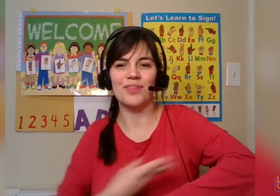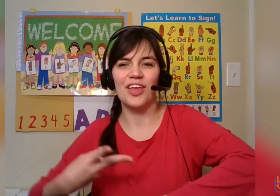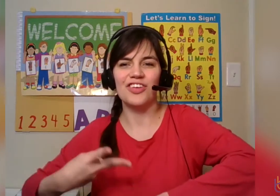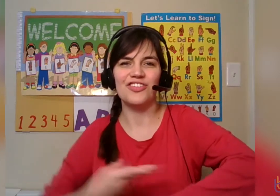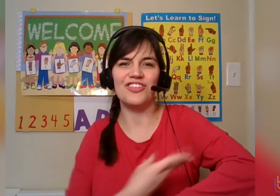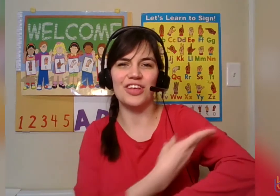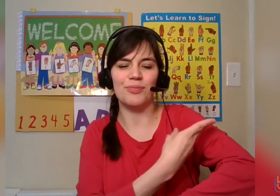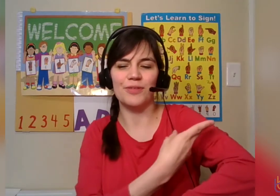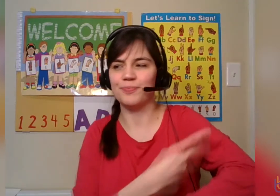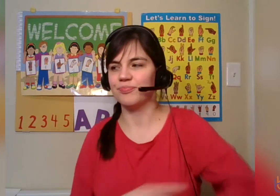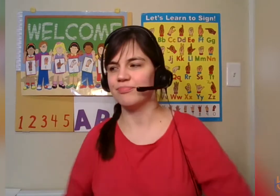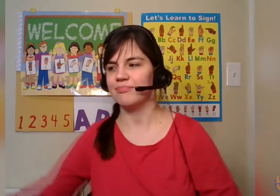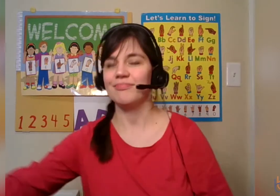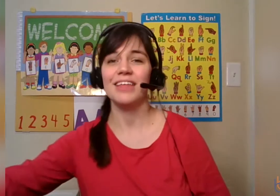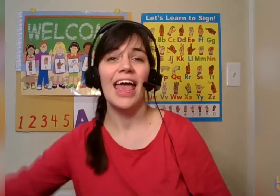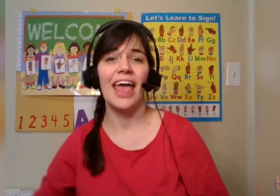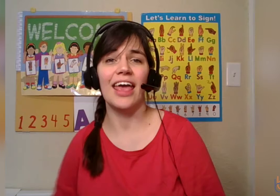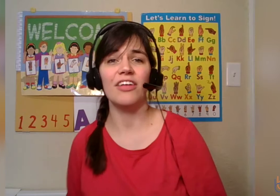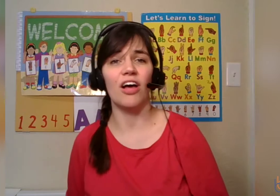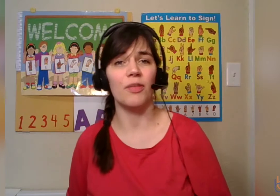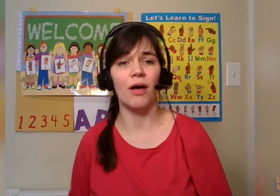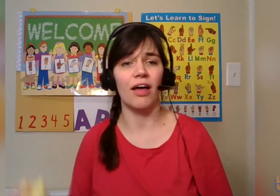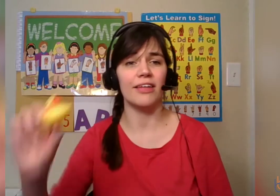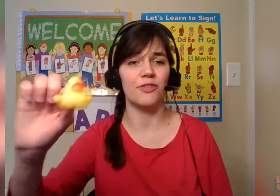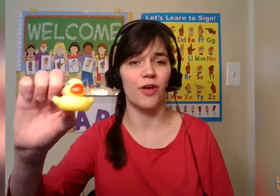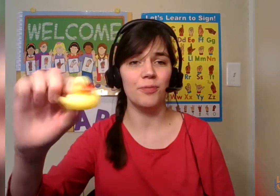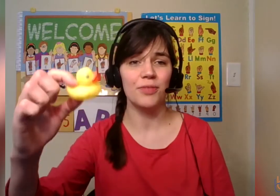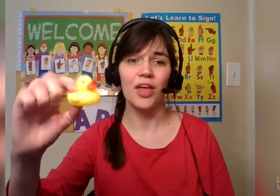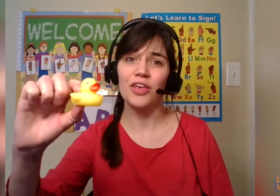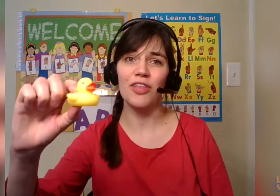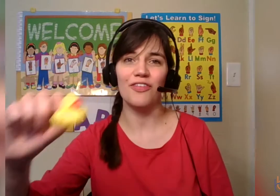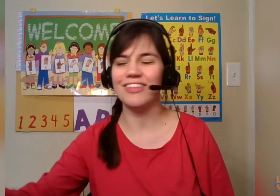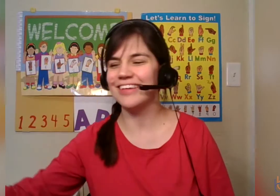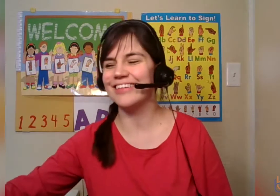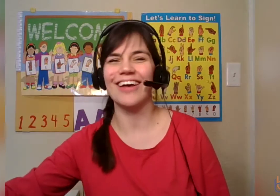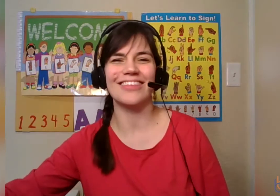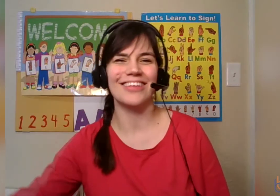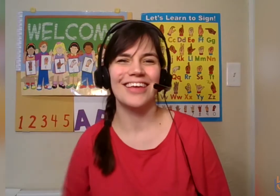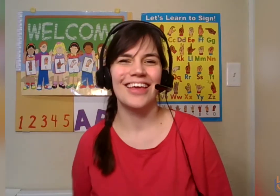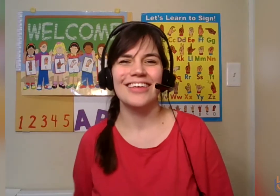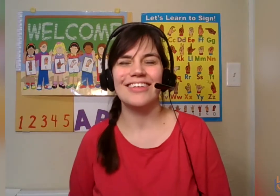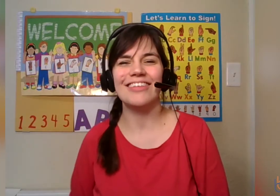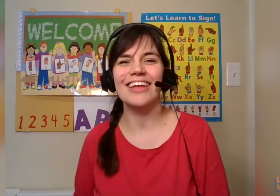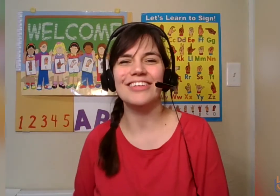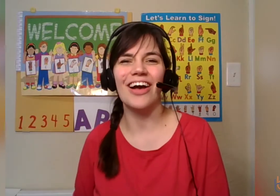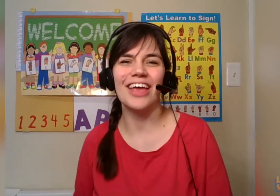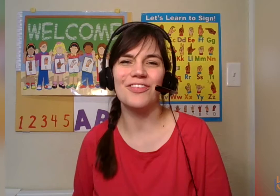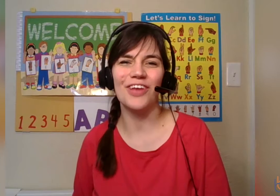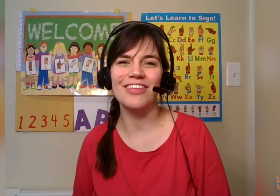Sheep. And on the pond at the farm, you'll often see ducks. To sign duck, it's very